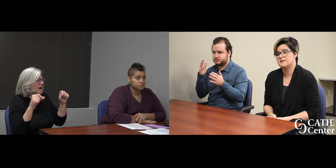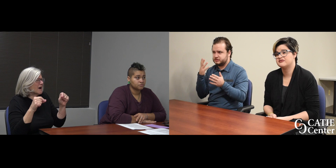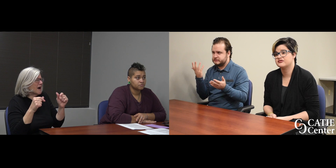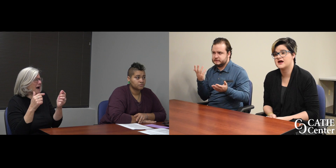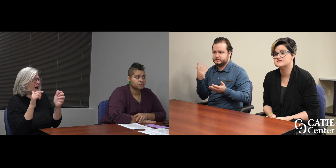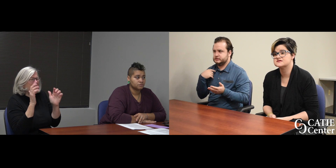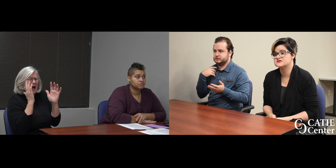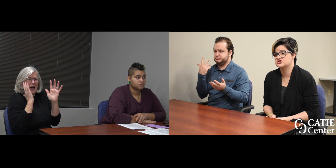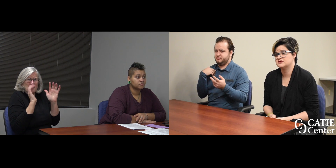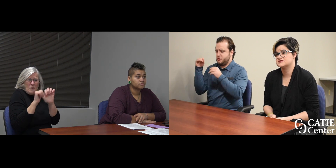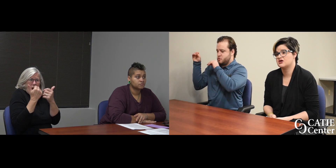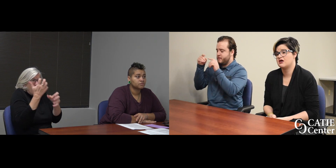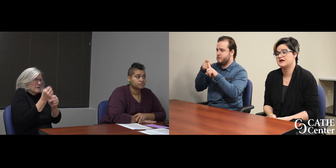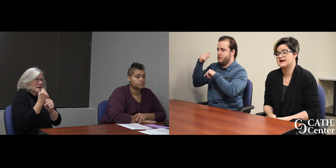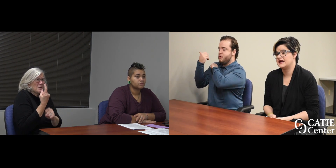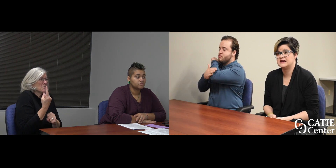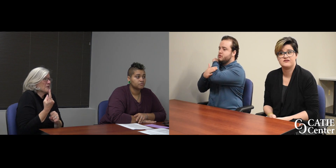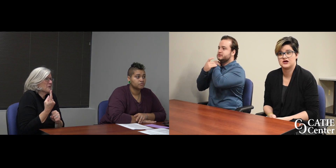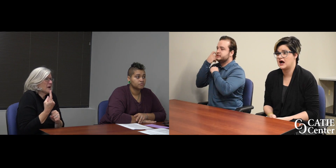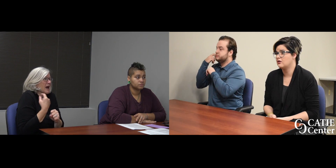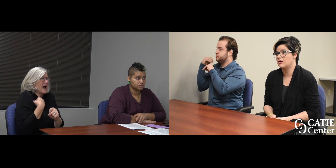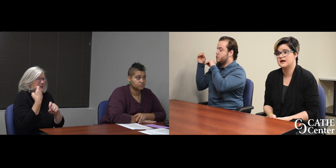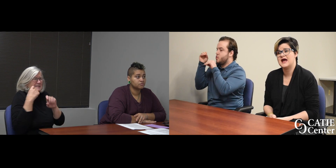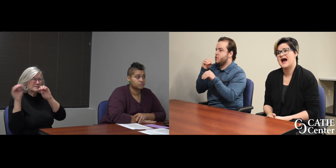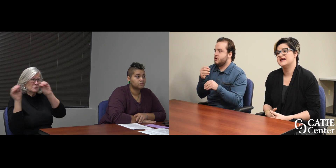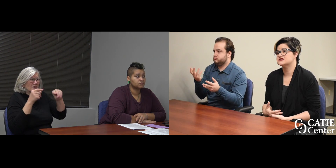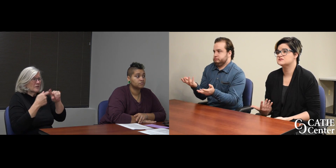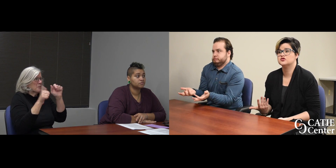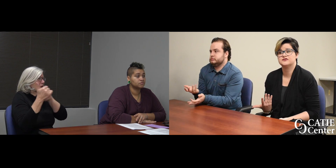I saw my friend's insurance card and I never got one.